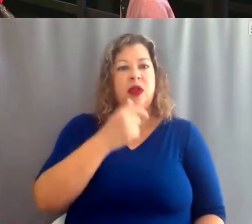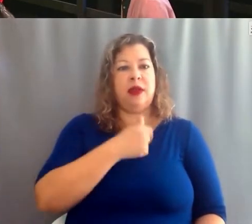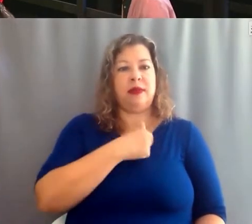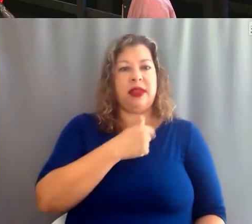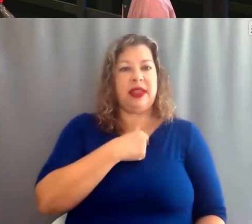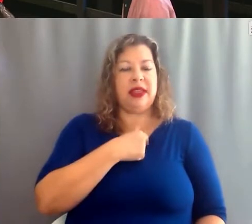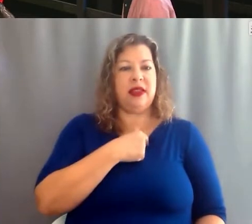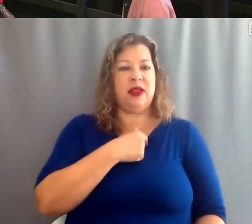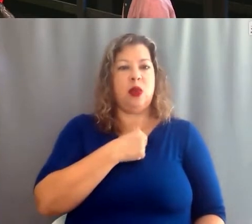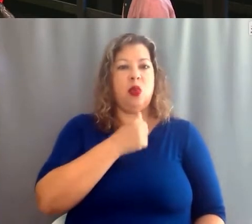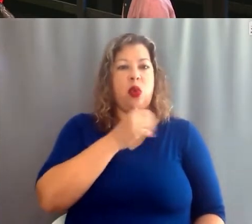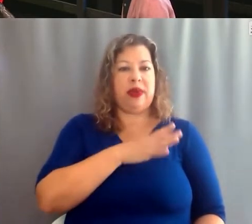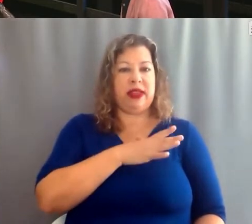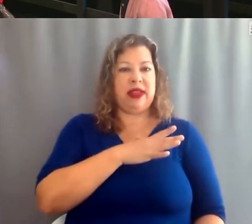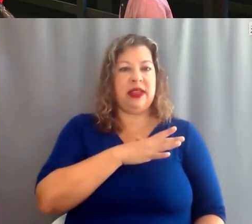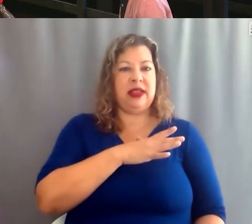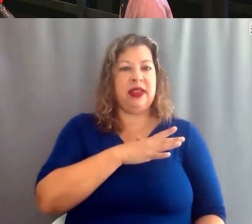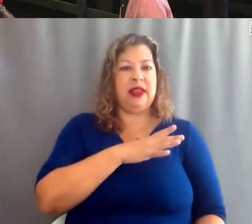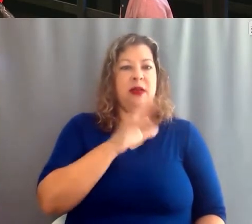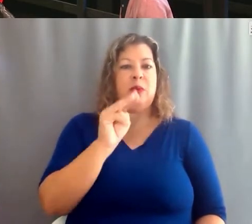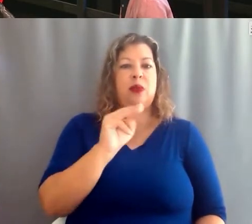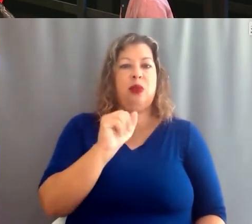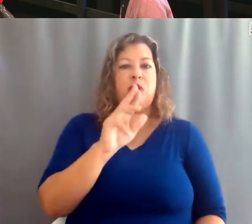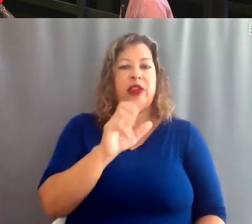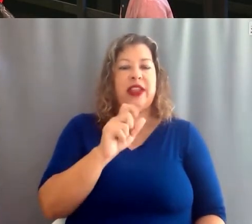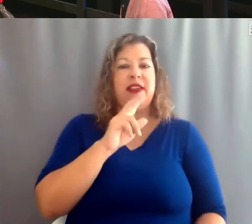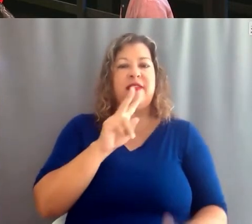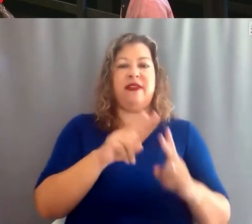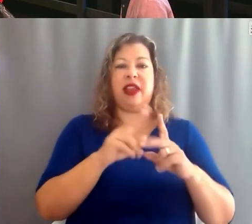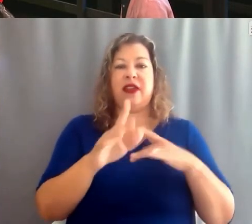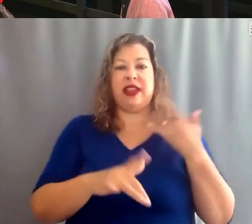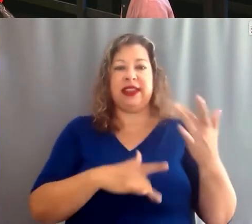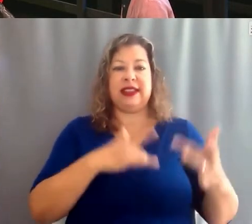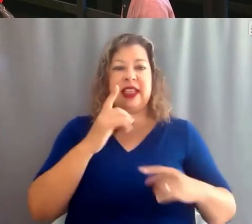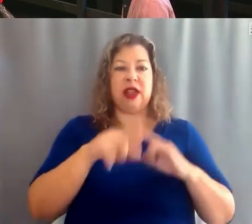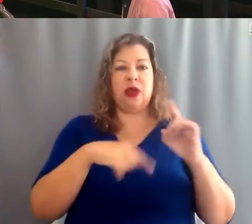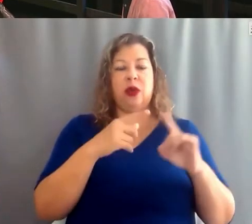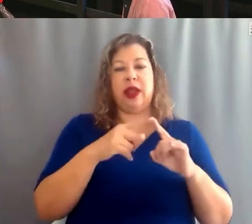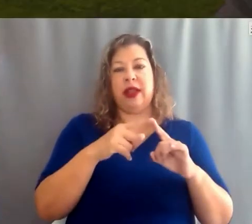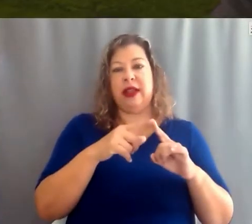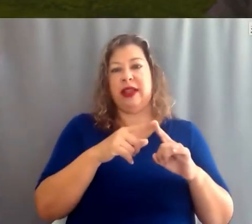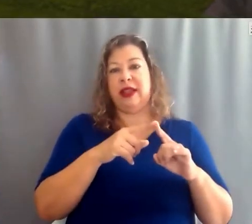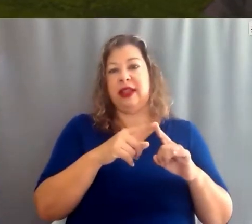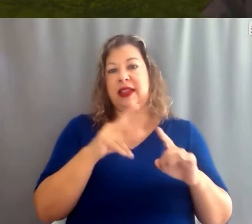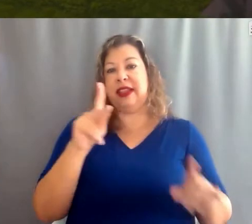I was really excited when Kevin, the production manager, introduced me to your work.